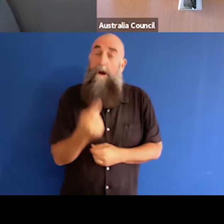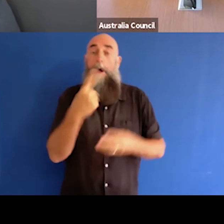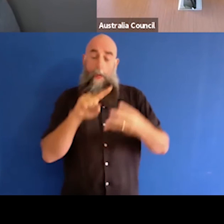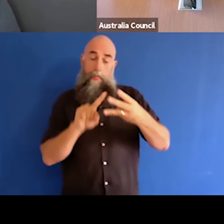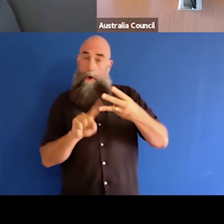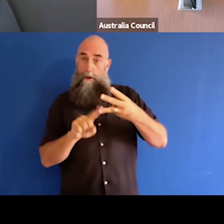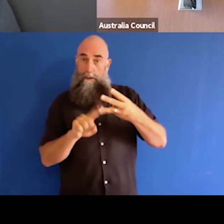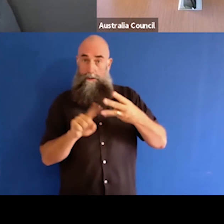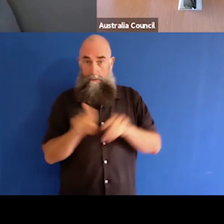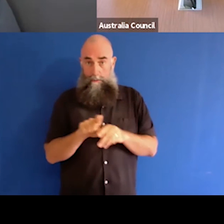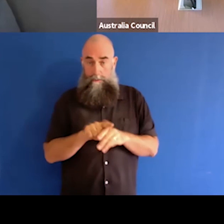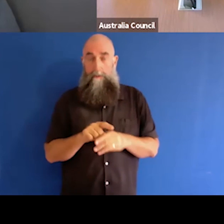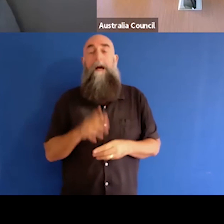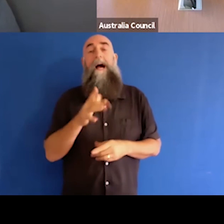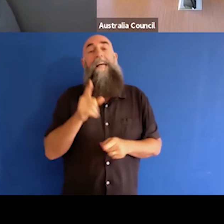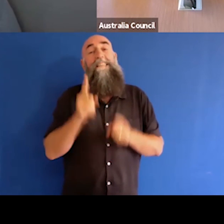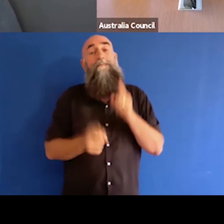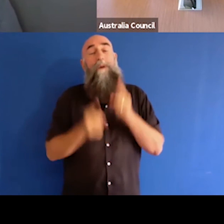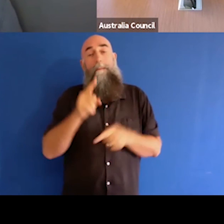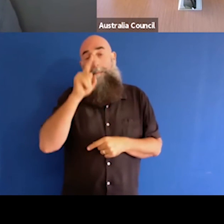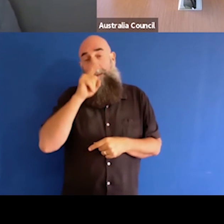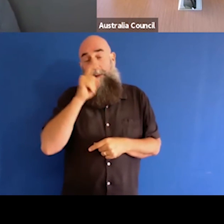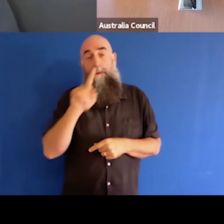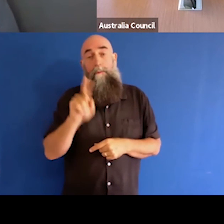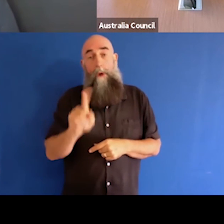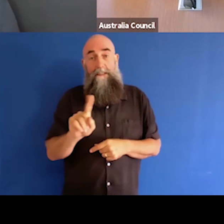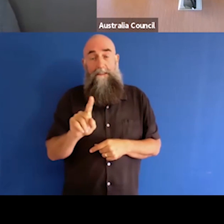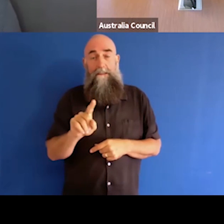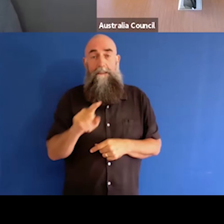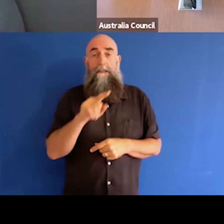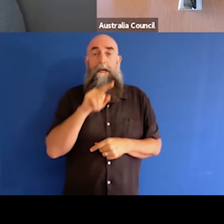It's something that sometimes people do and they make their application in academic speak.